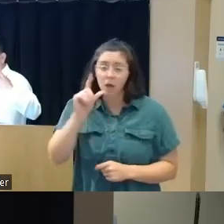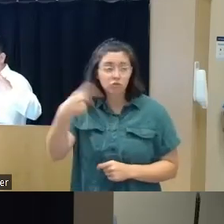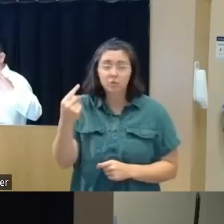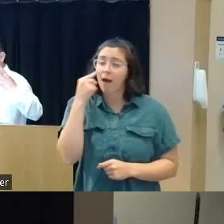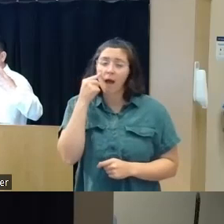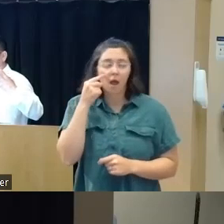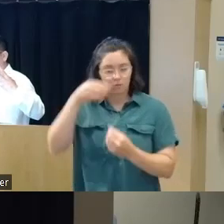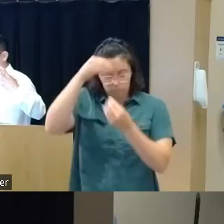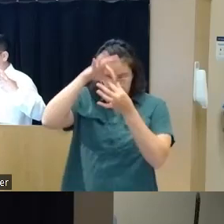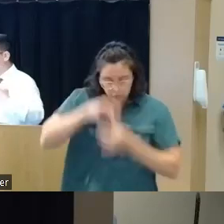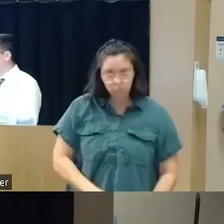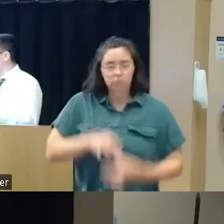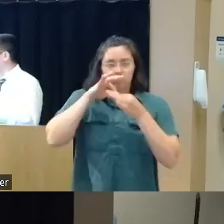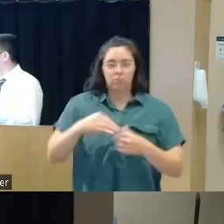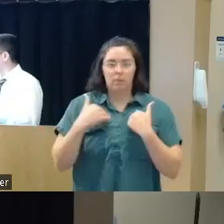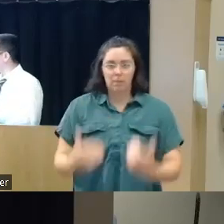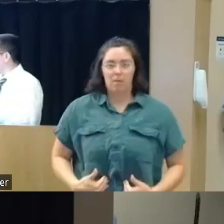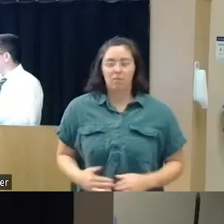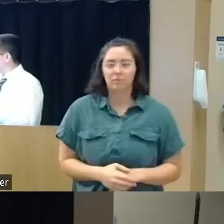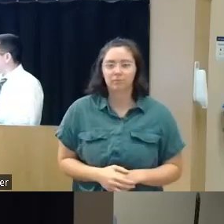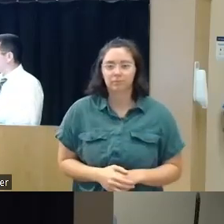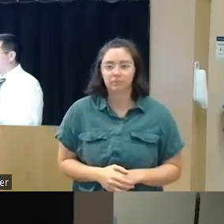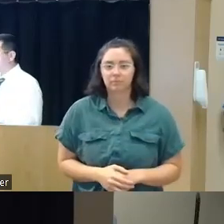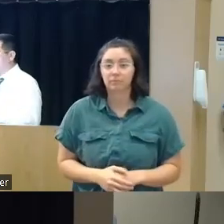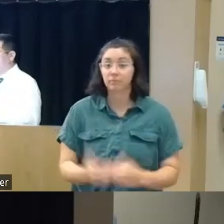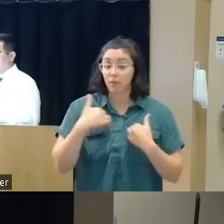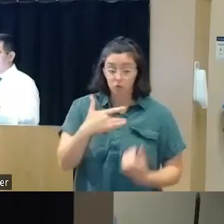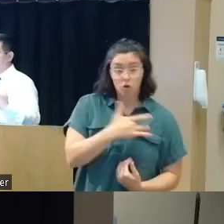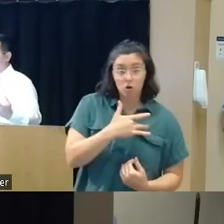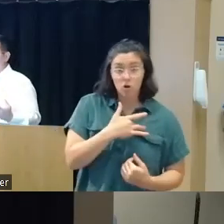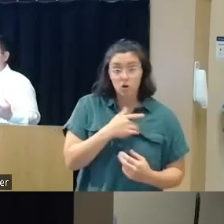eye itself it tells you about you know whether somebody has cardiovascular effects what their